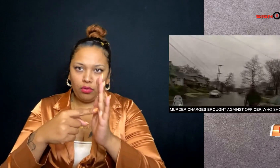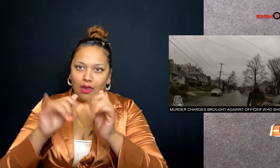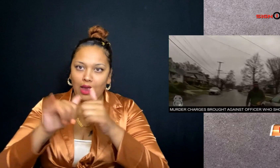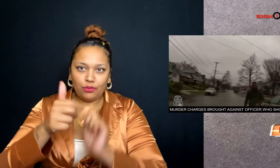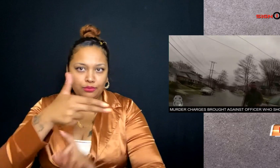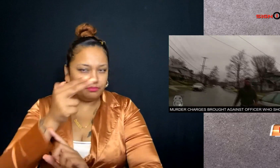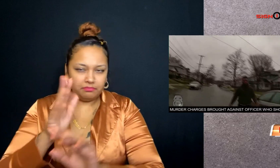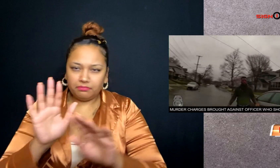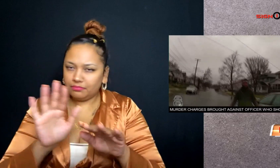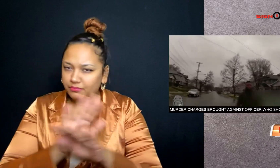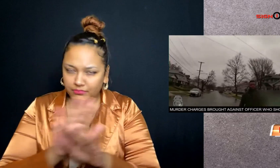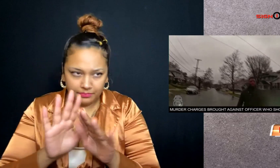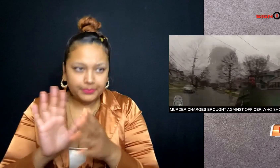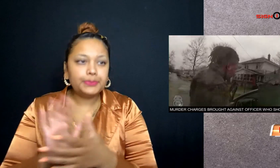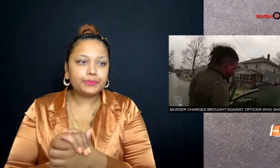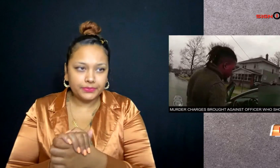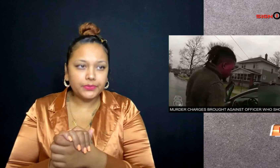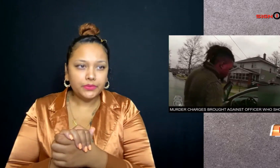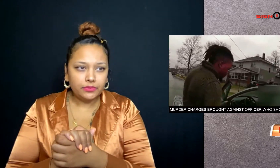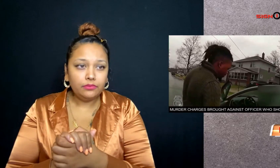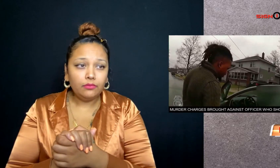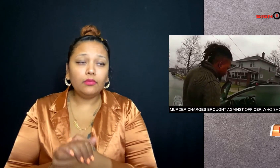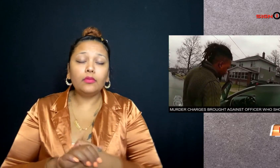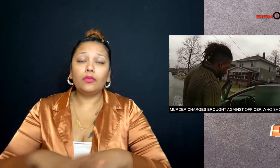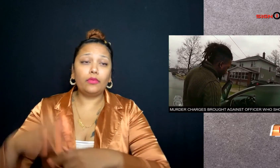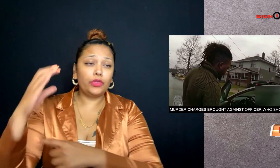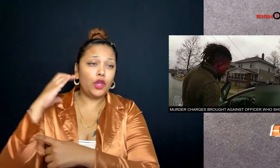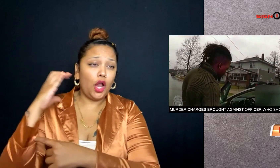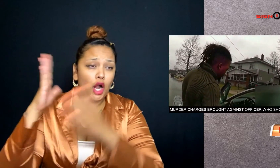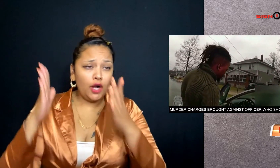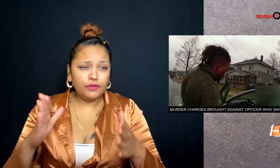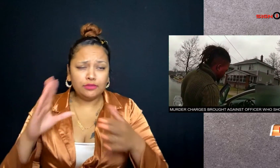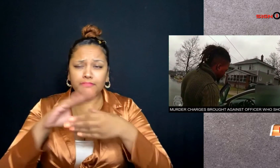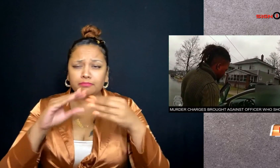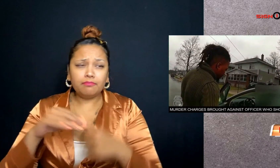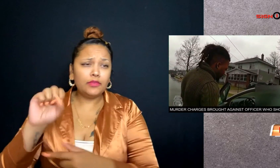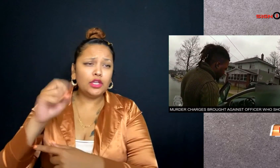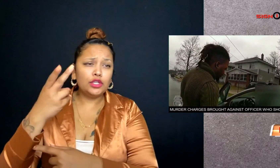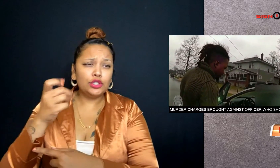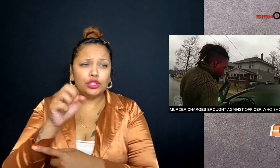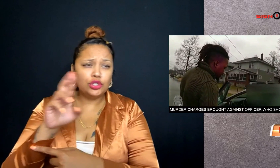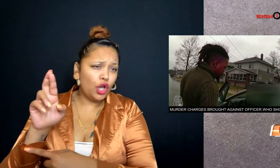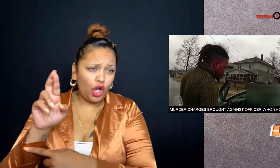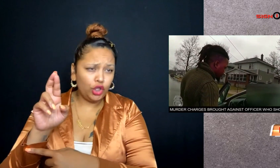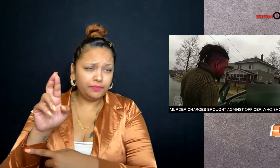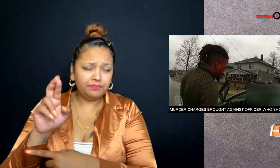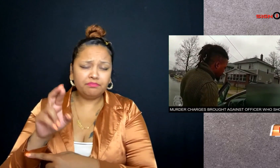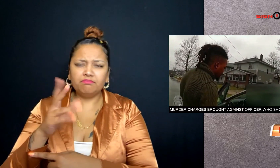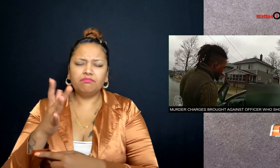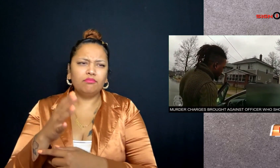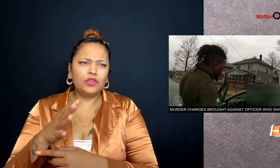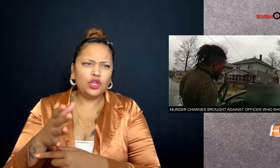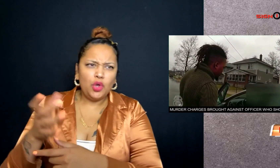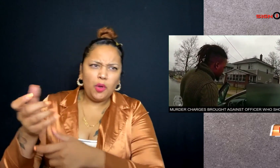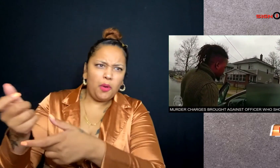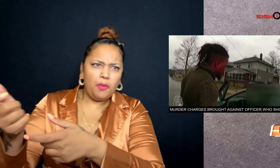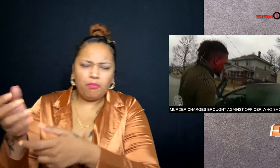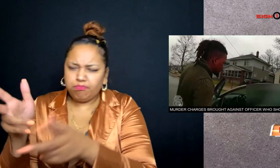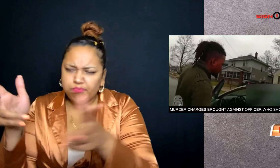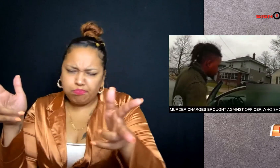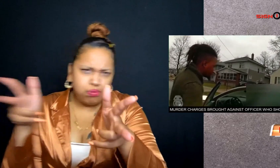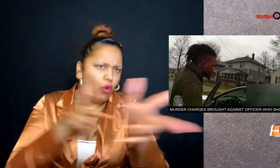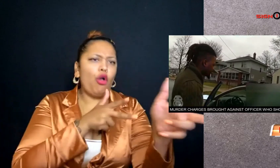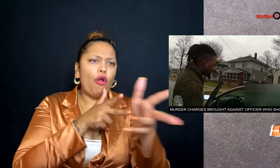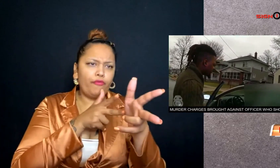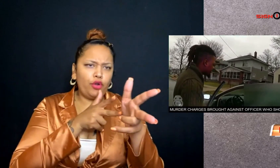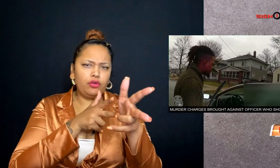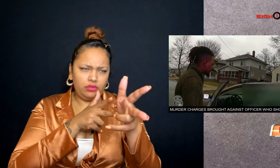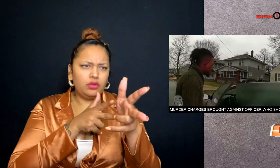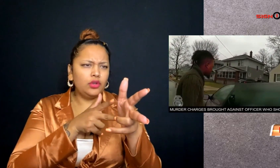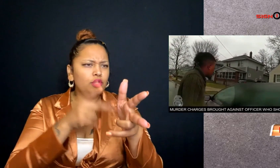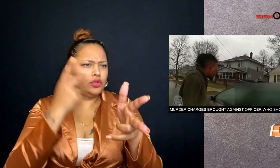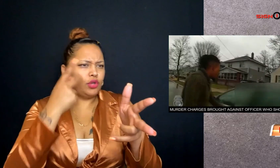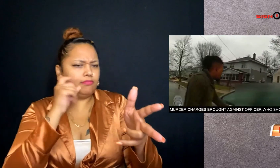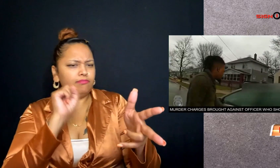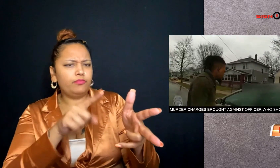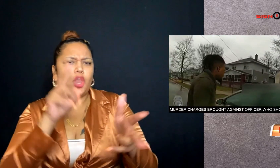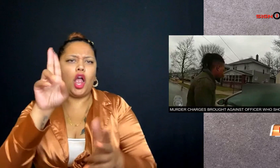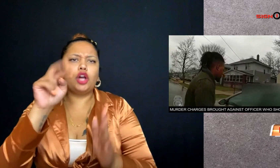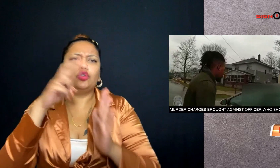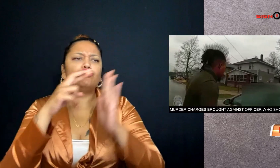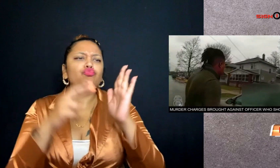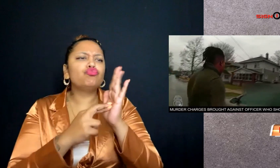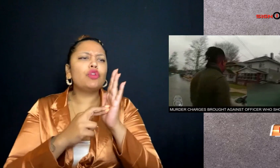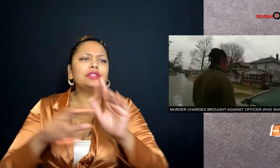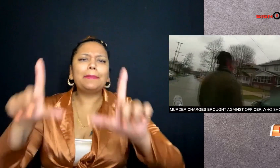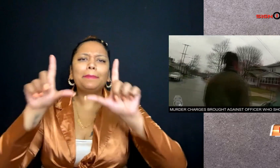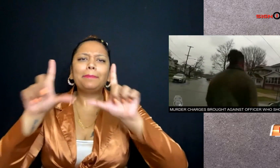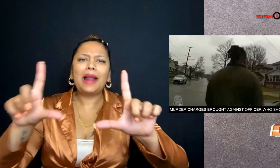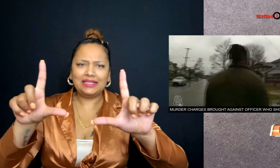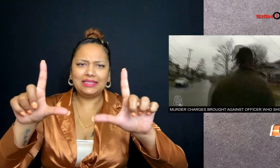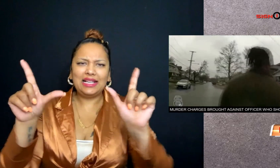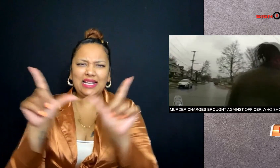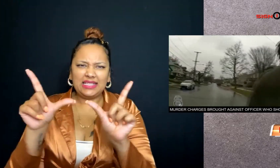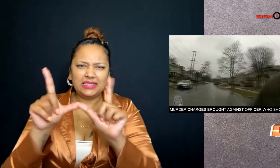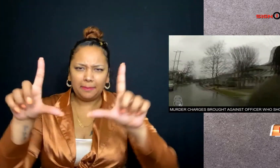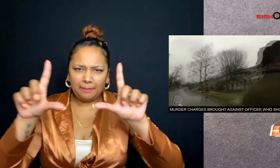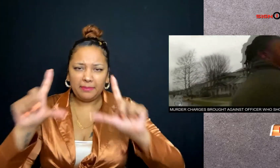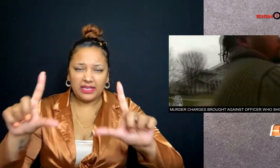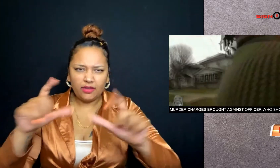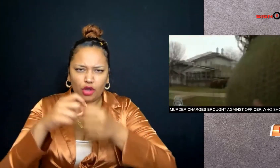but were not going to show the shooting official say Schurr pulled Lyoya over for